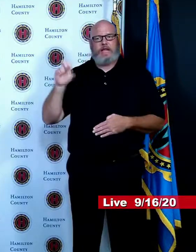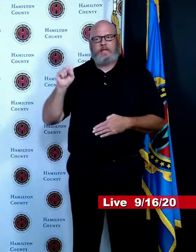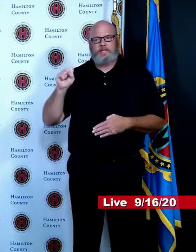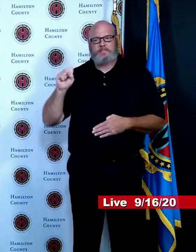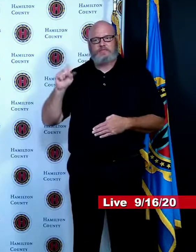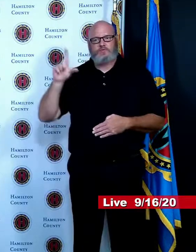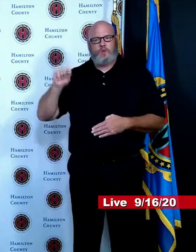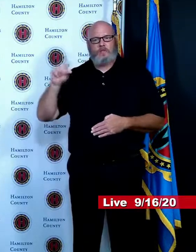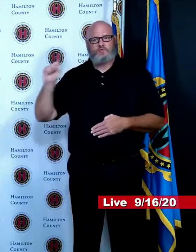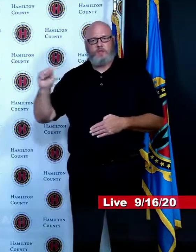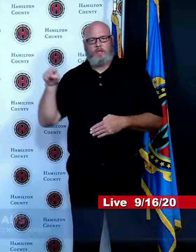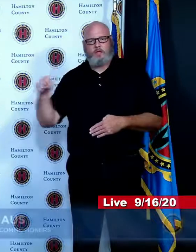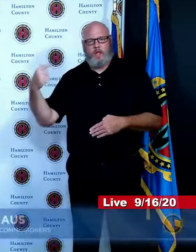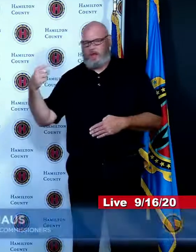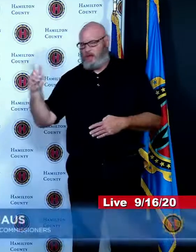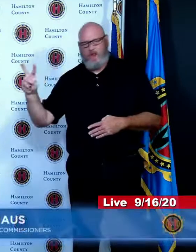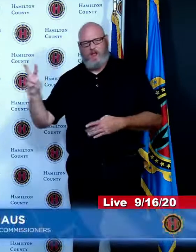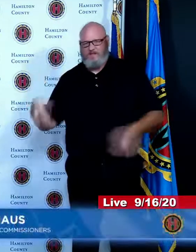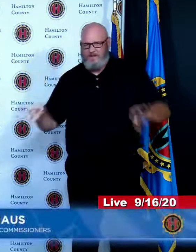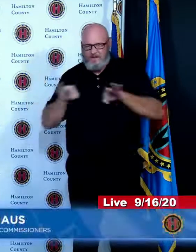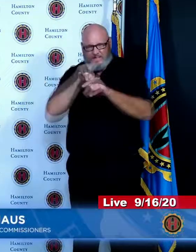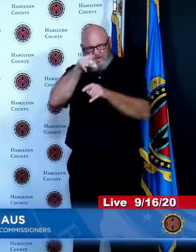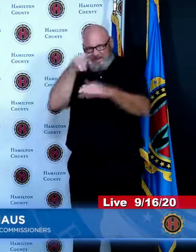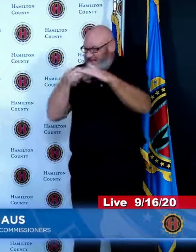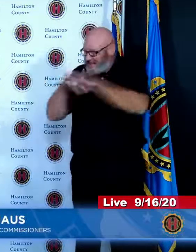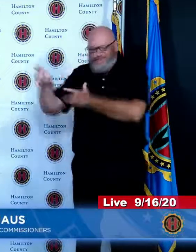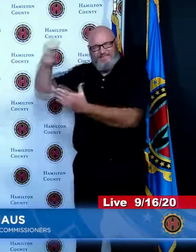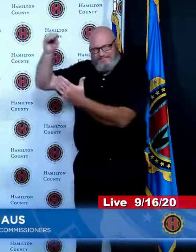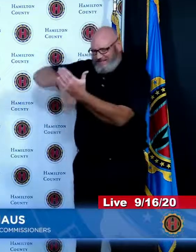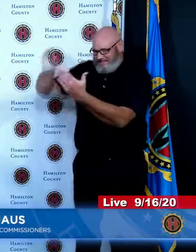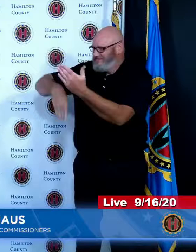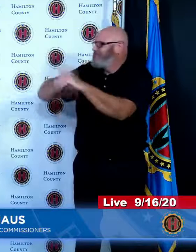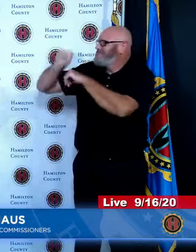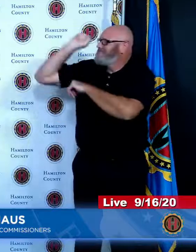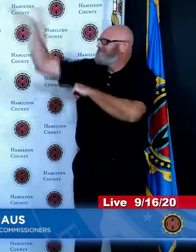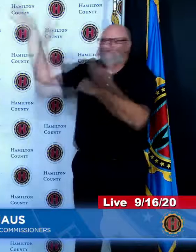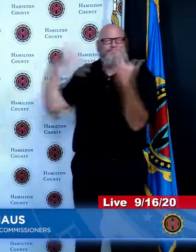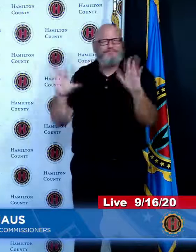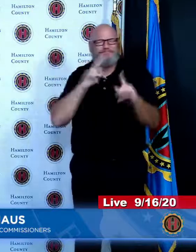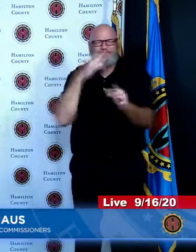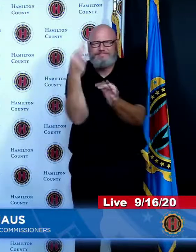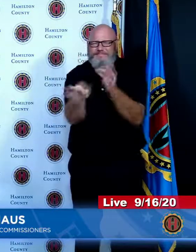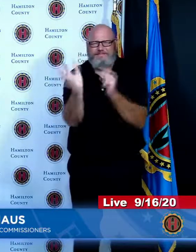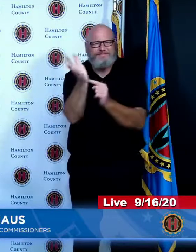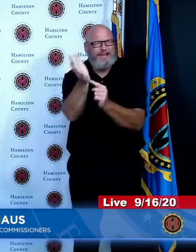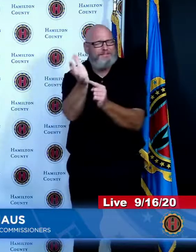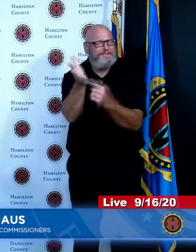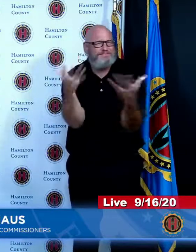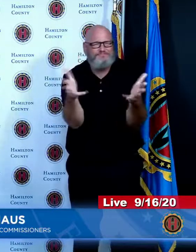the census or you can call 844-330-2020